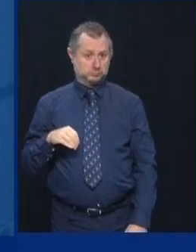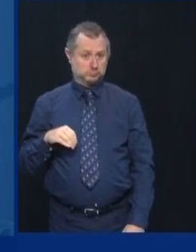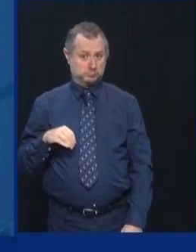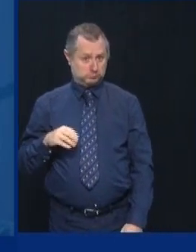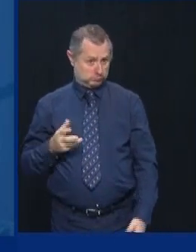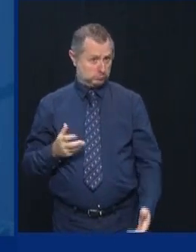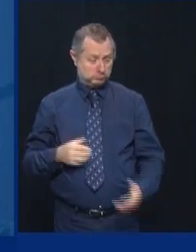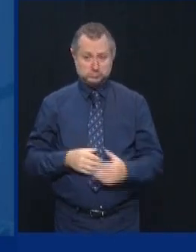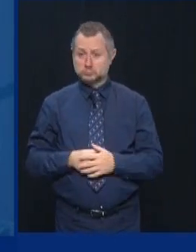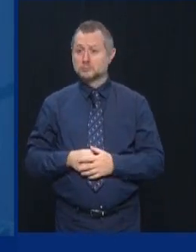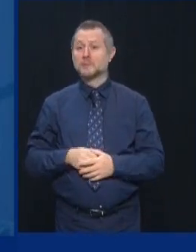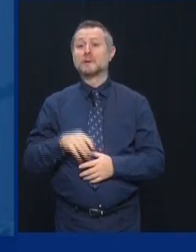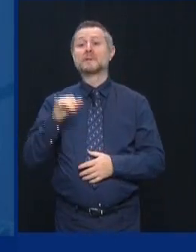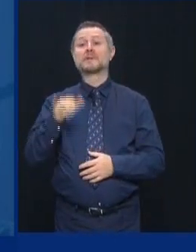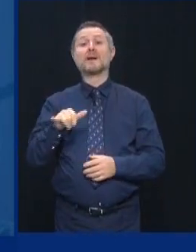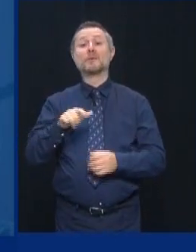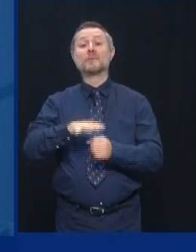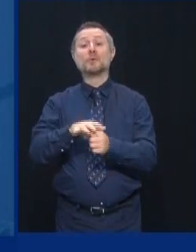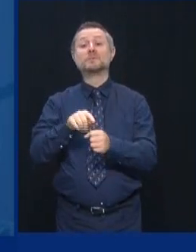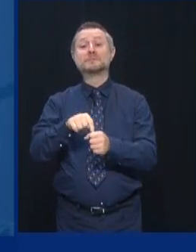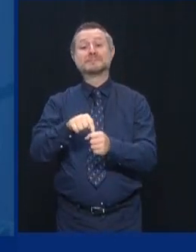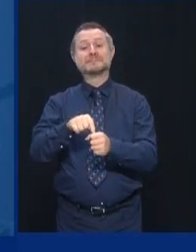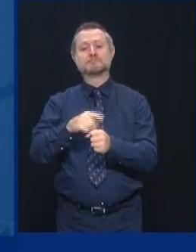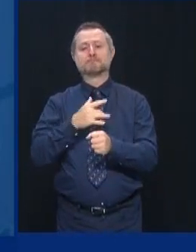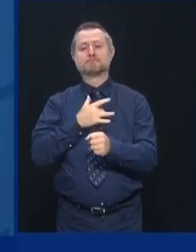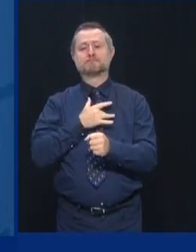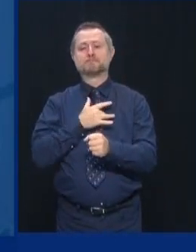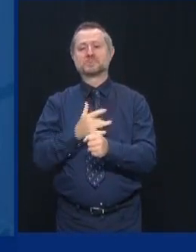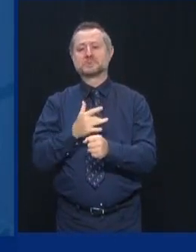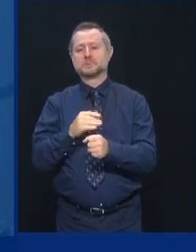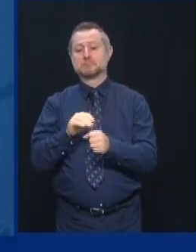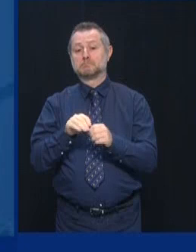INFECTION RATE IS HIGHER. ABOUT 3%.